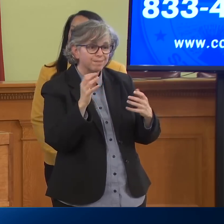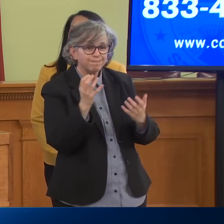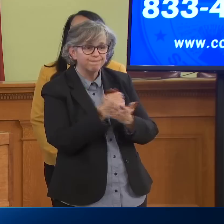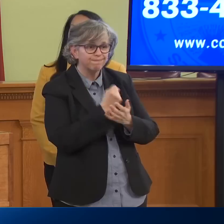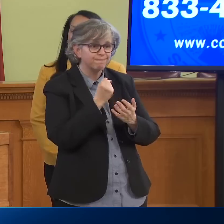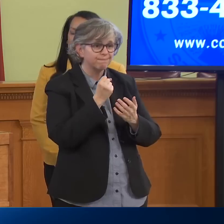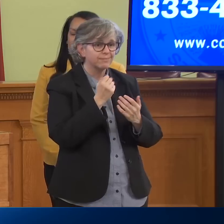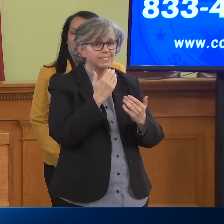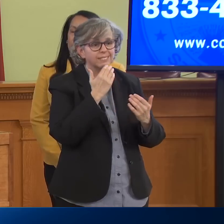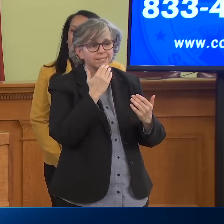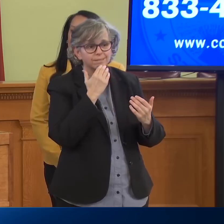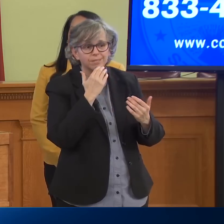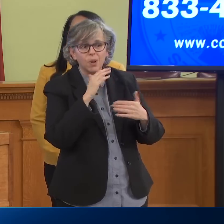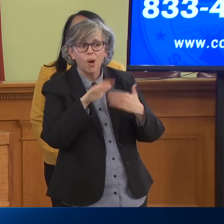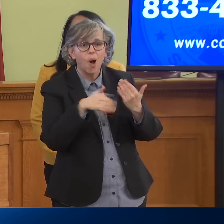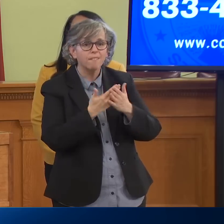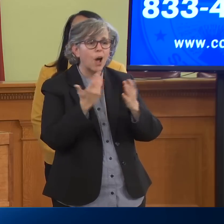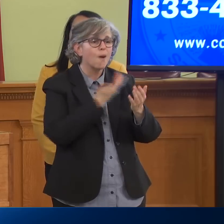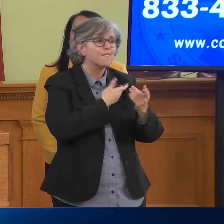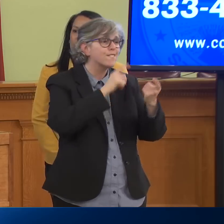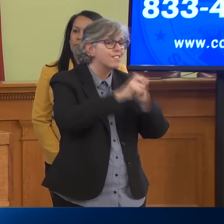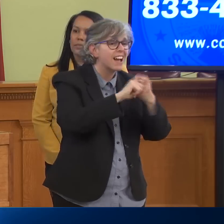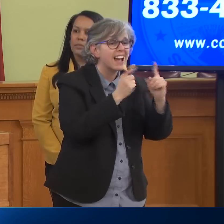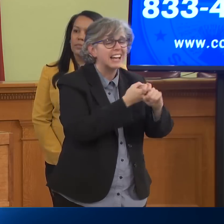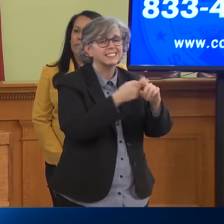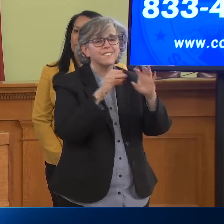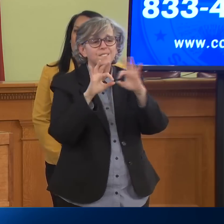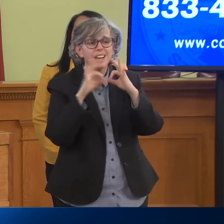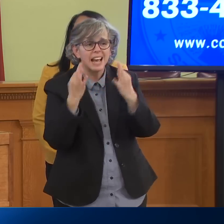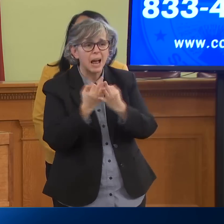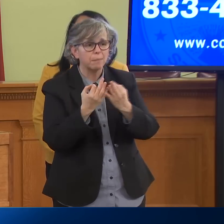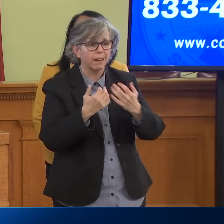THEY NEED FOR THEIR CARE IN OUR INSTITUTIONS.